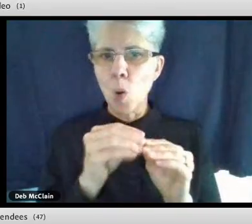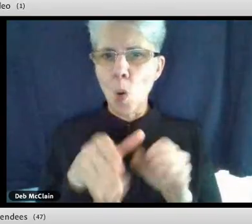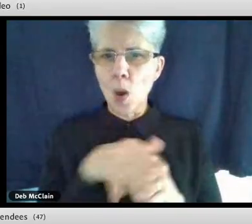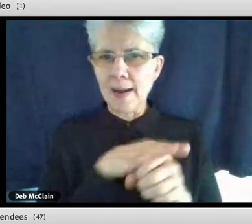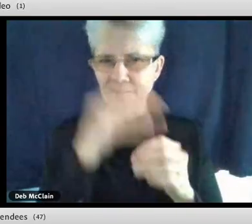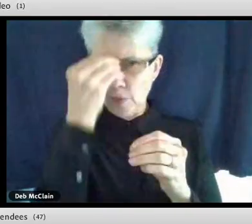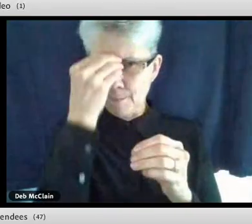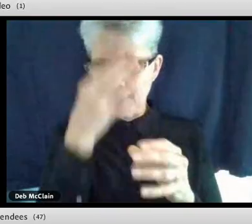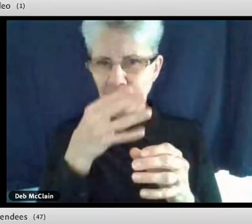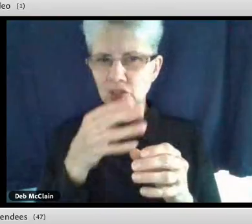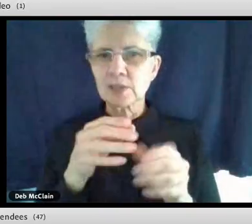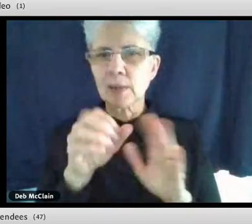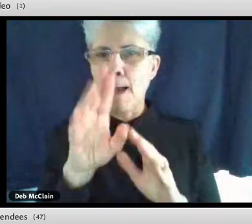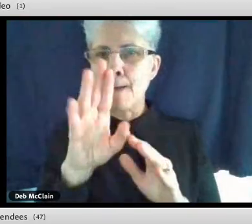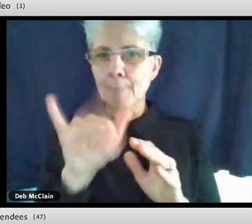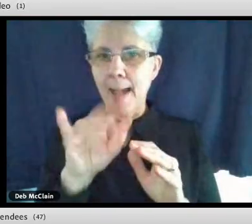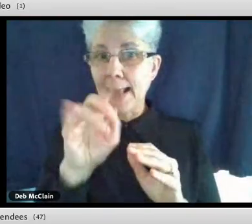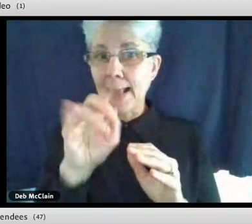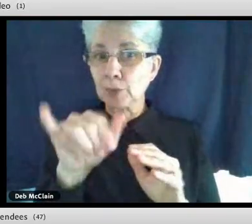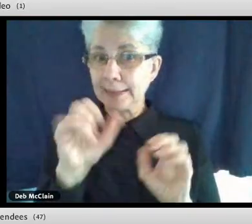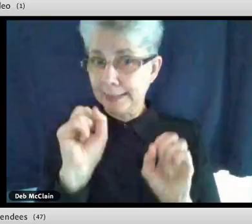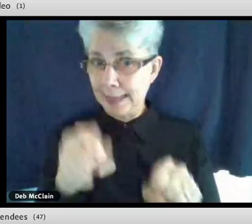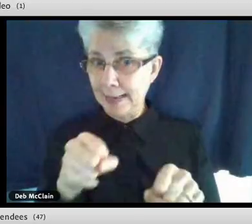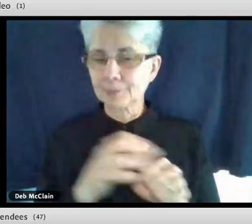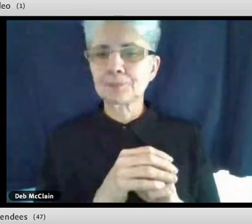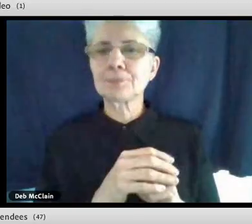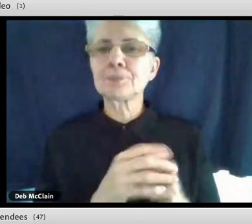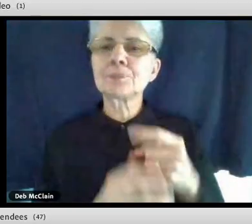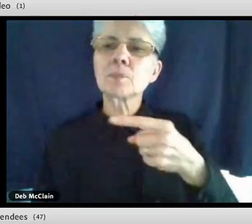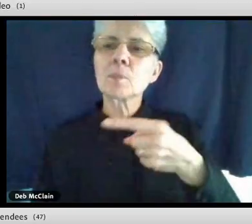a little bit more demographic information on the counties.